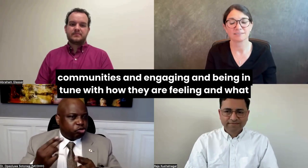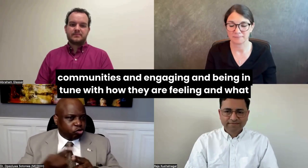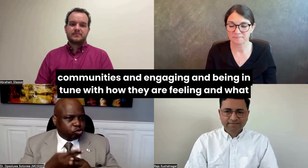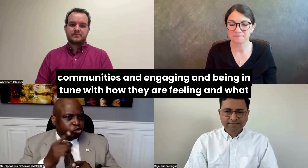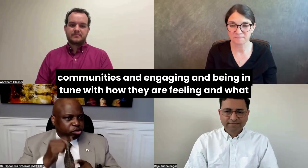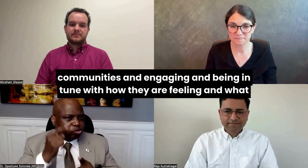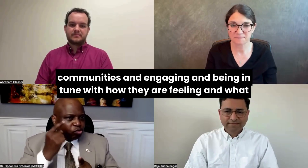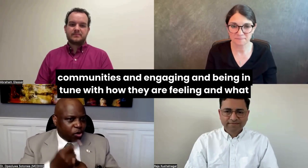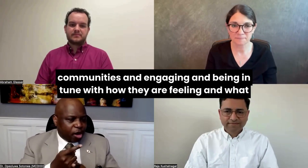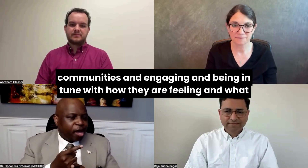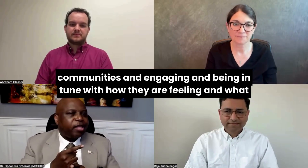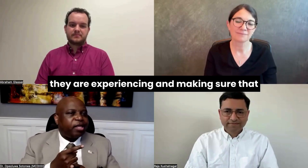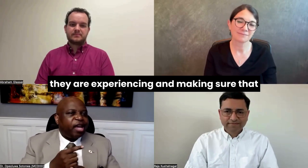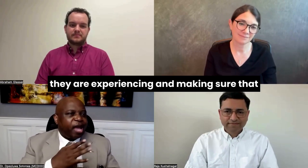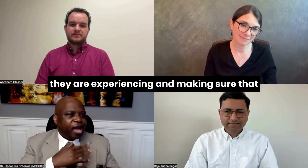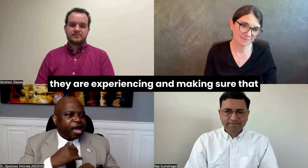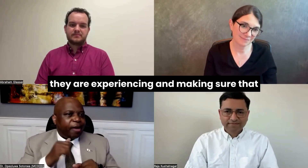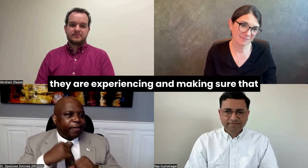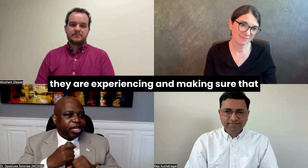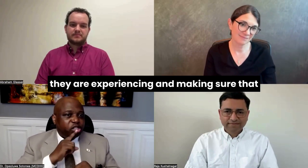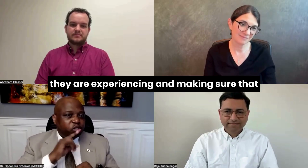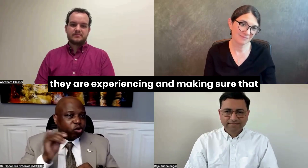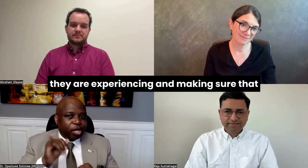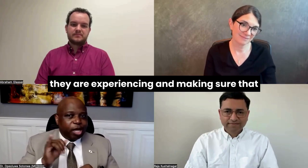they are experiencing and making sure that